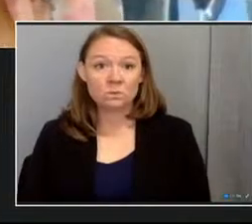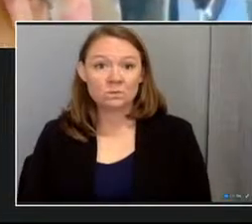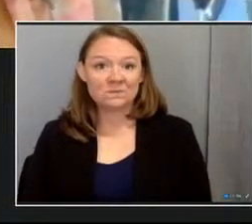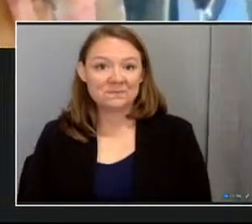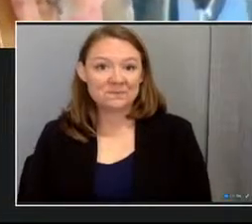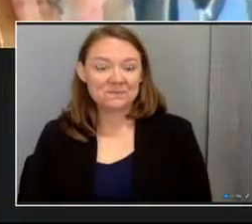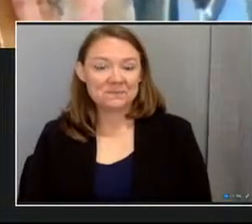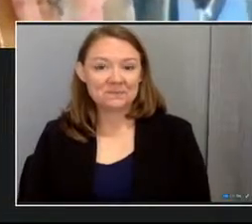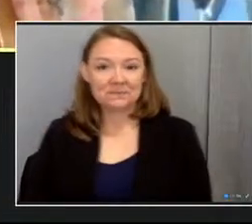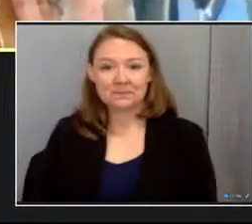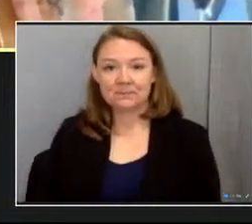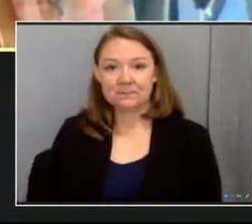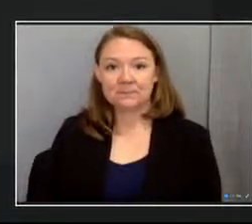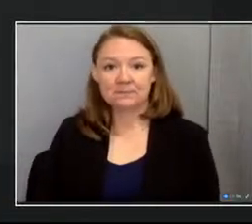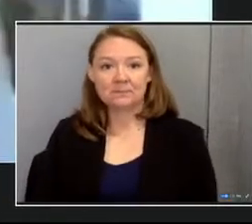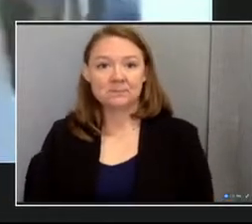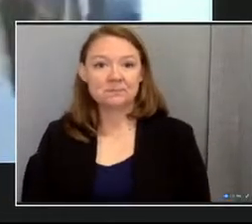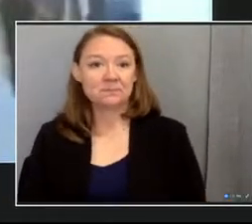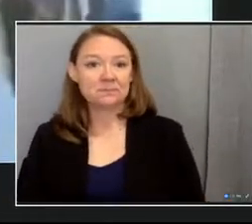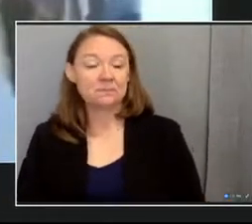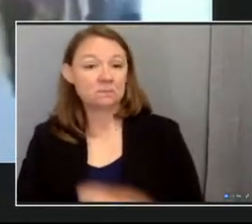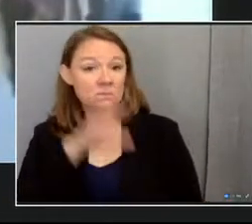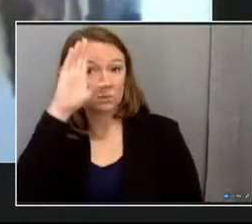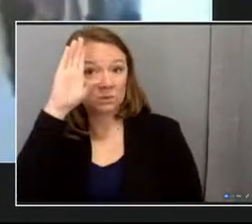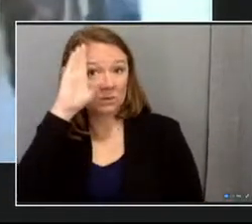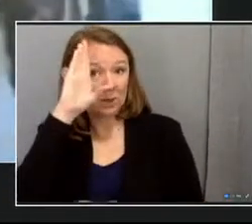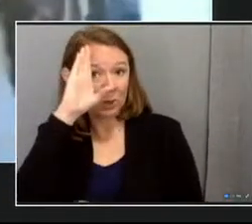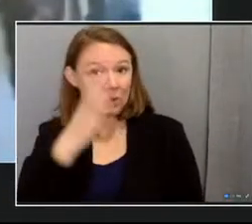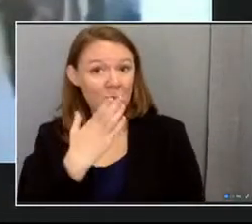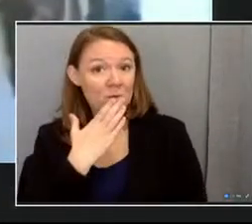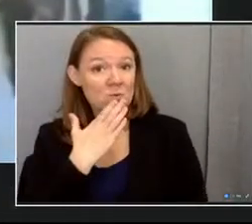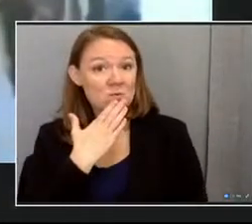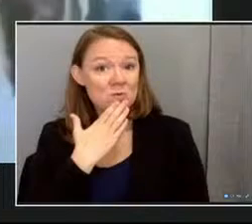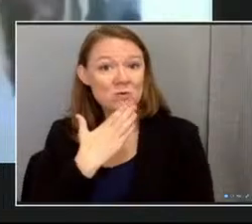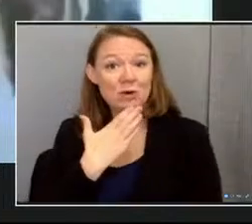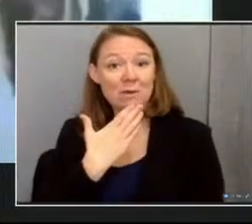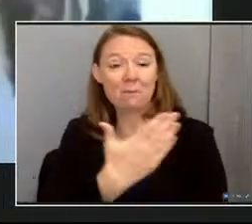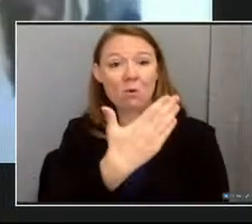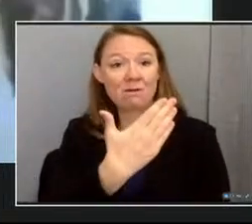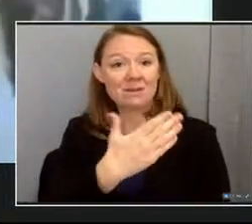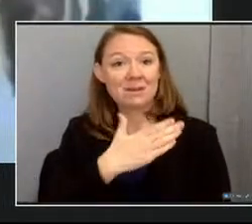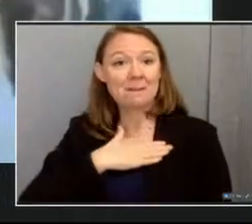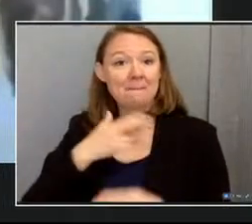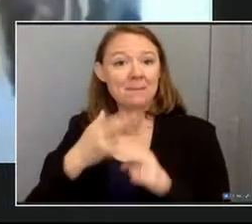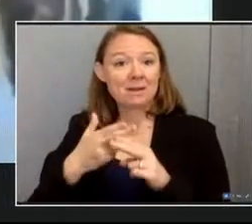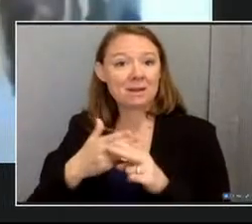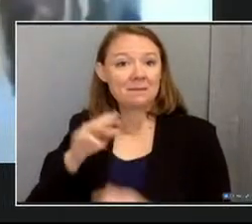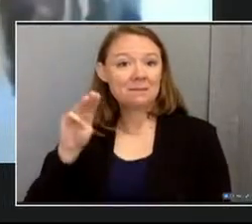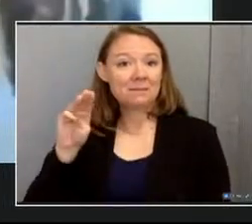Good morning, everyone. My name is Marian Anderson.